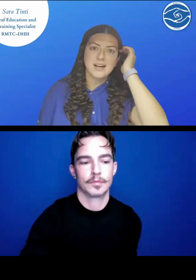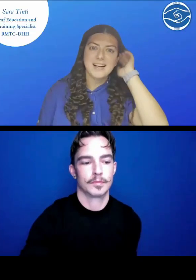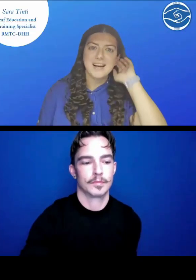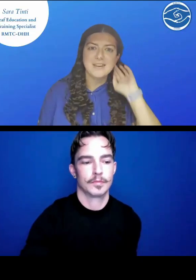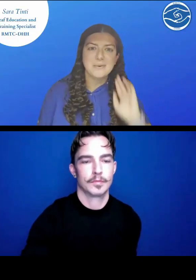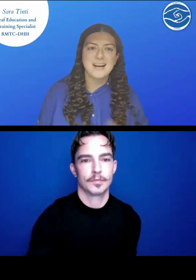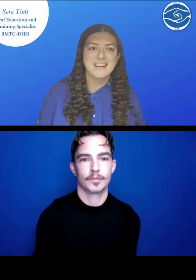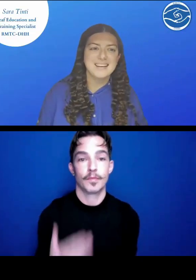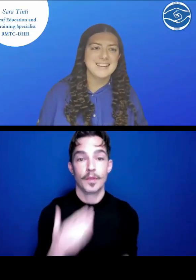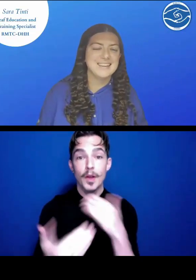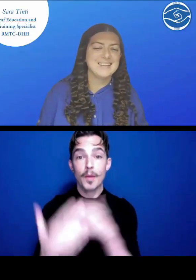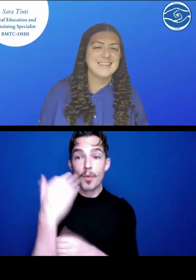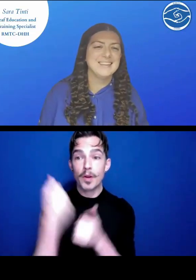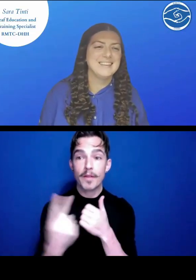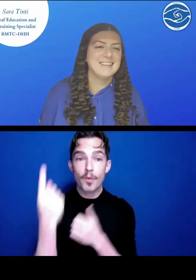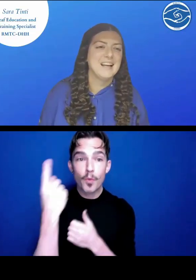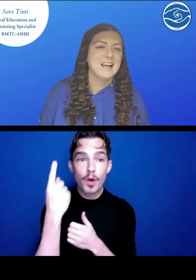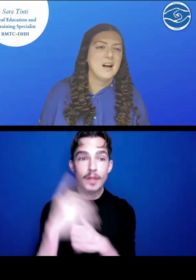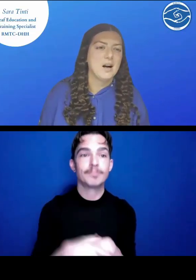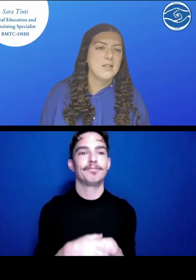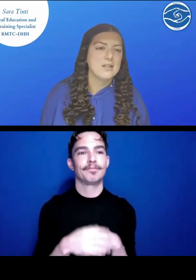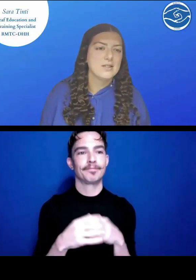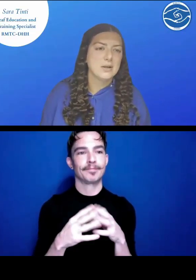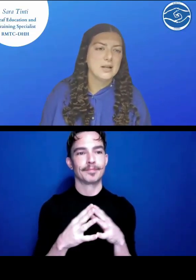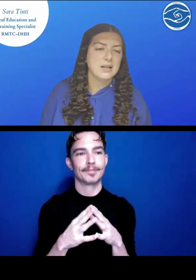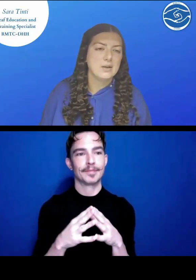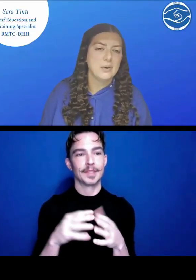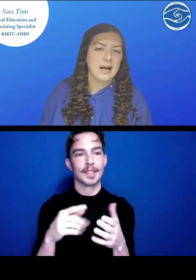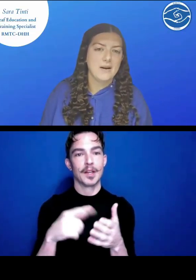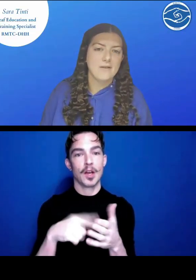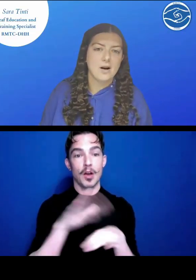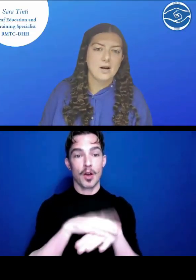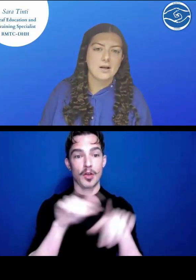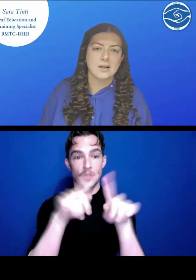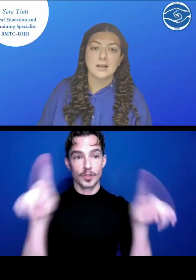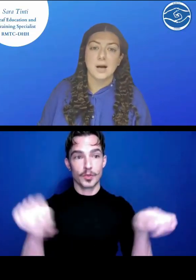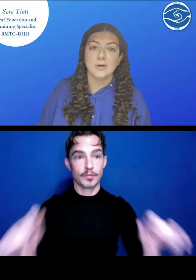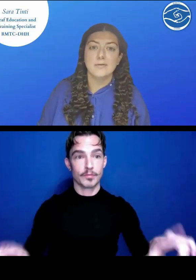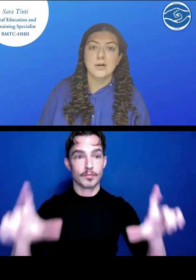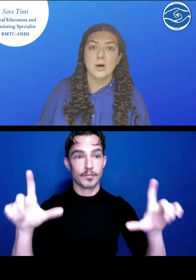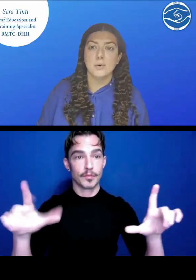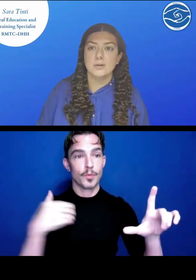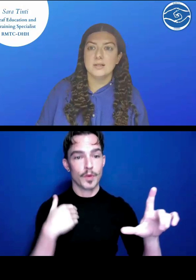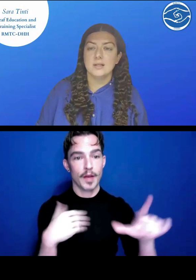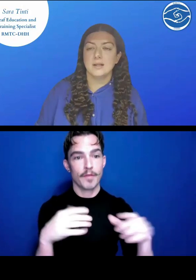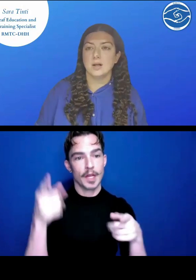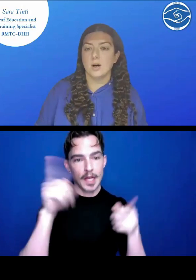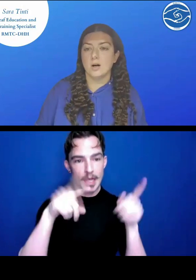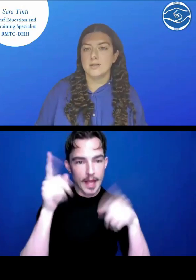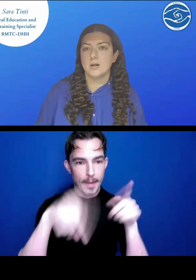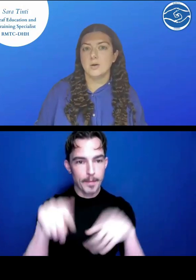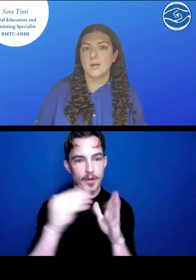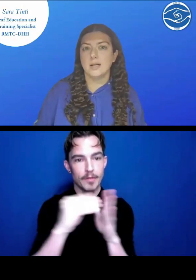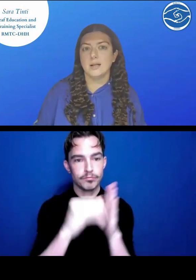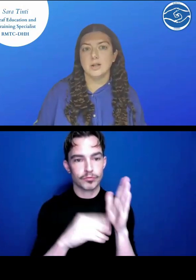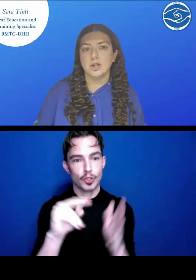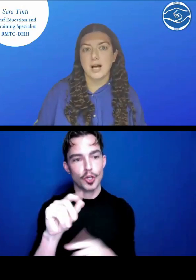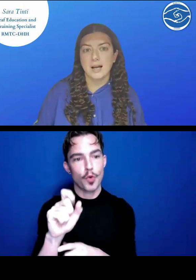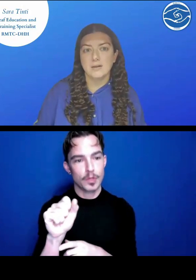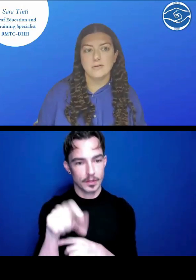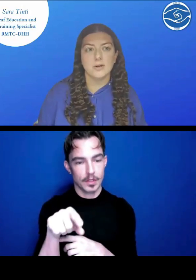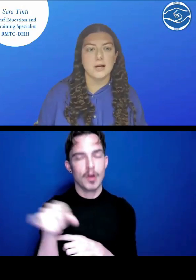Good morning everyone. On the screen we have our collaborative note. They're also in the chat for